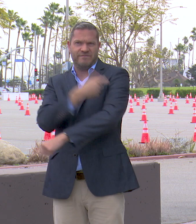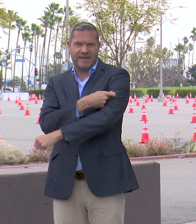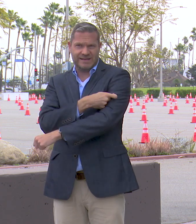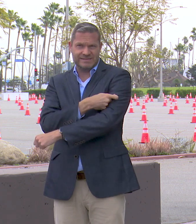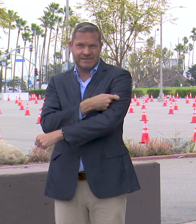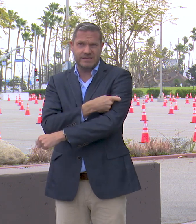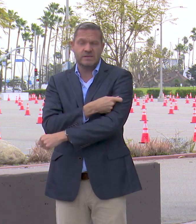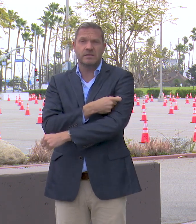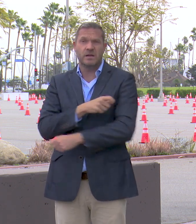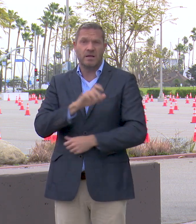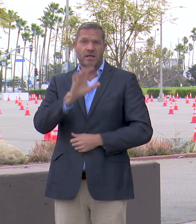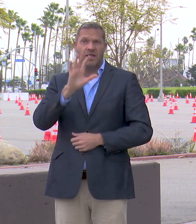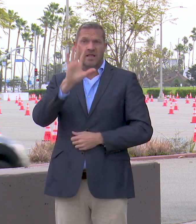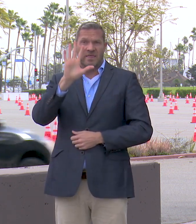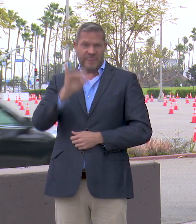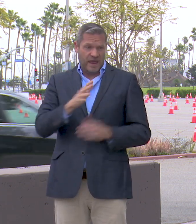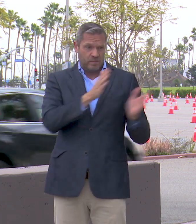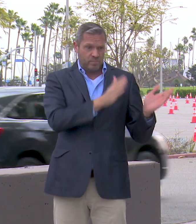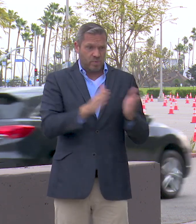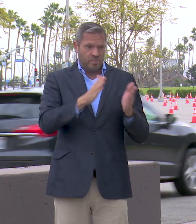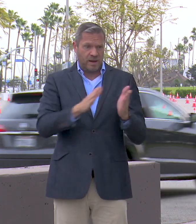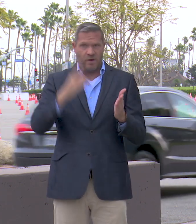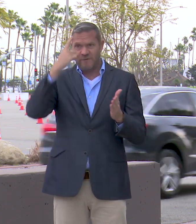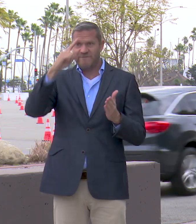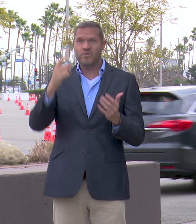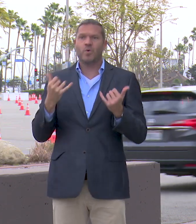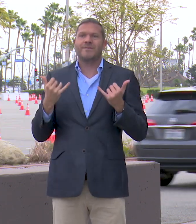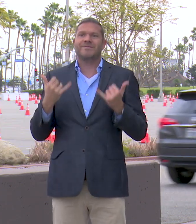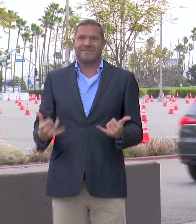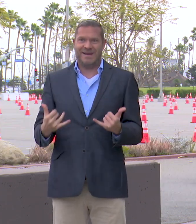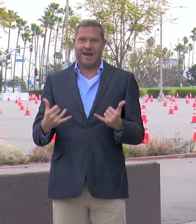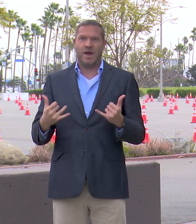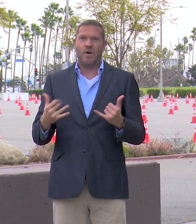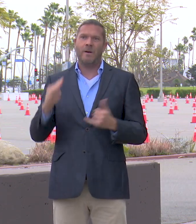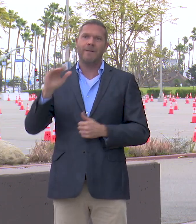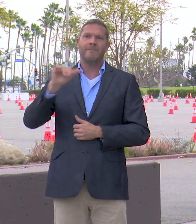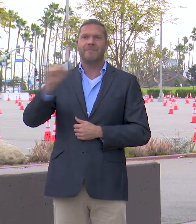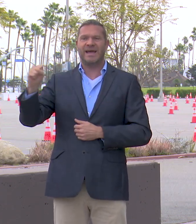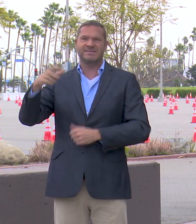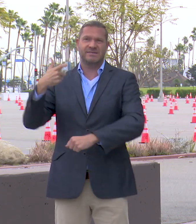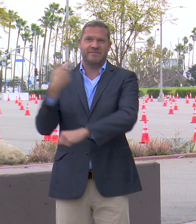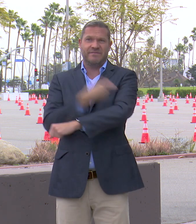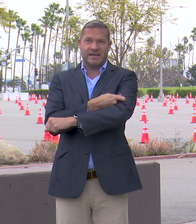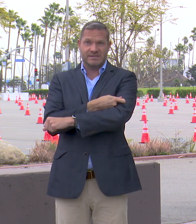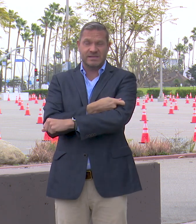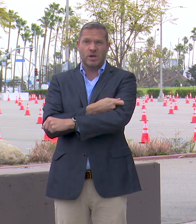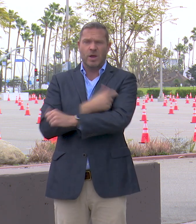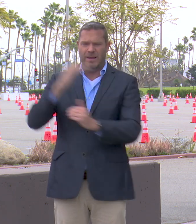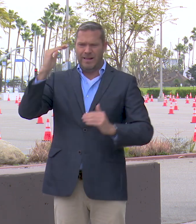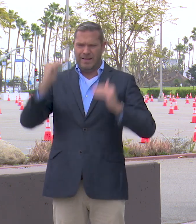people on this scale. And we're working hard to balance vaccine demand with availability all while making